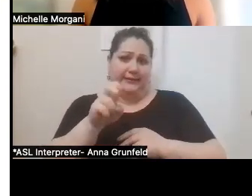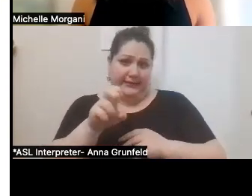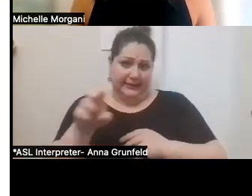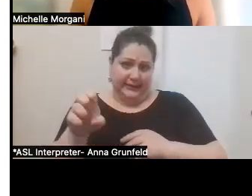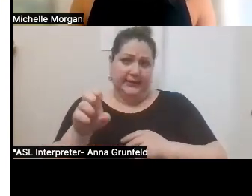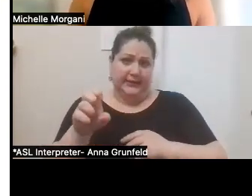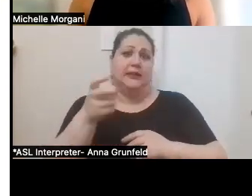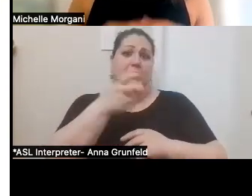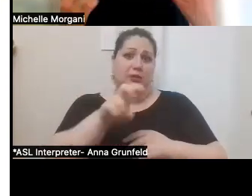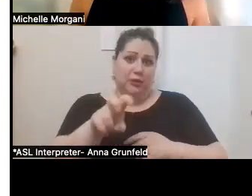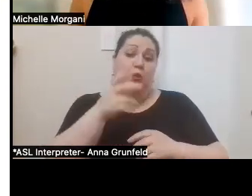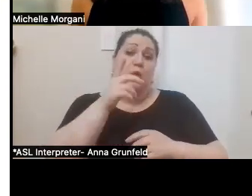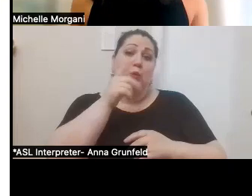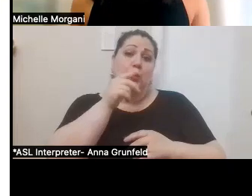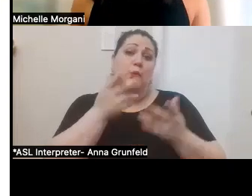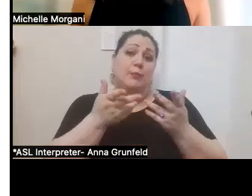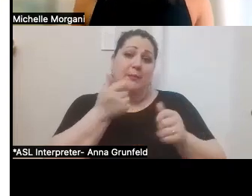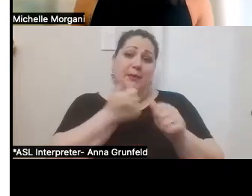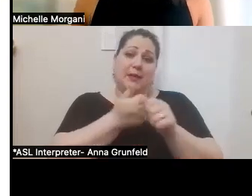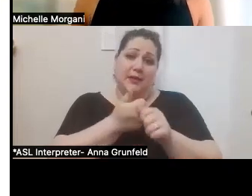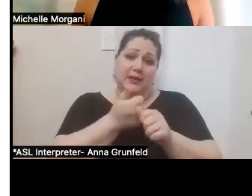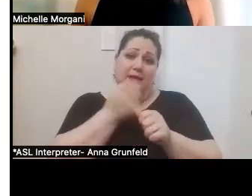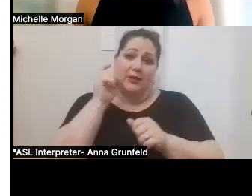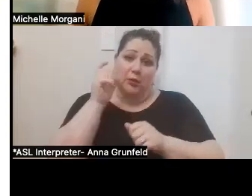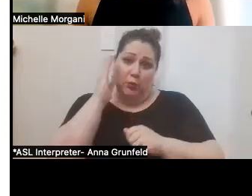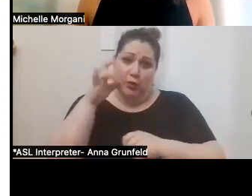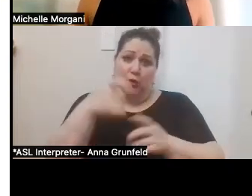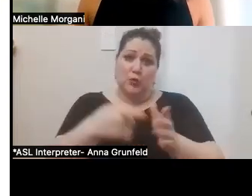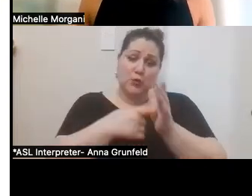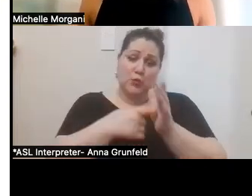So, in this particular situation, we would also want to ensure that